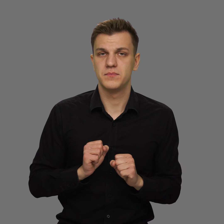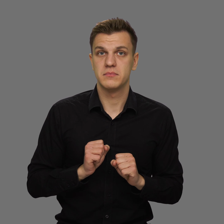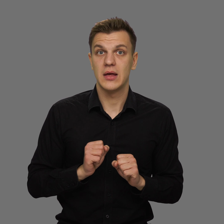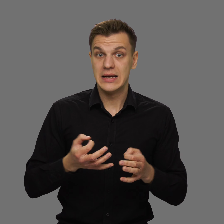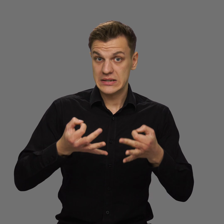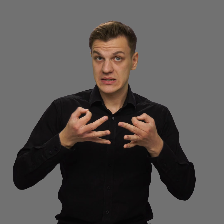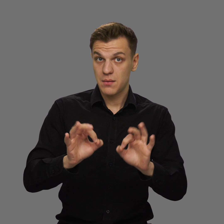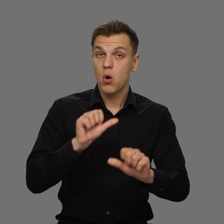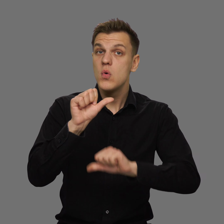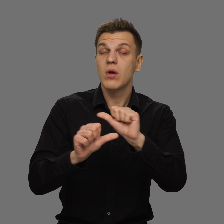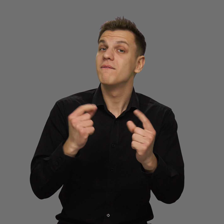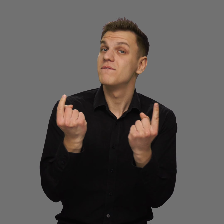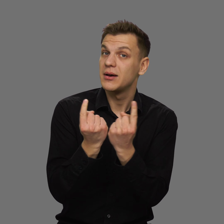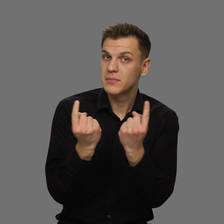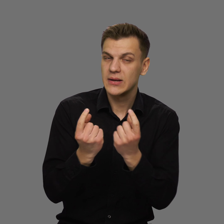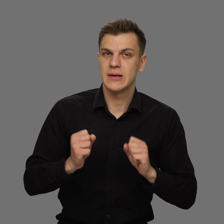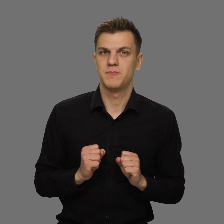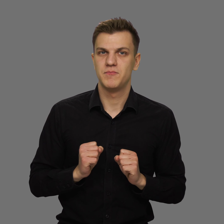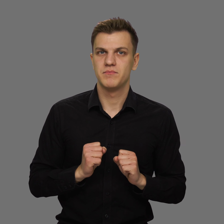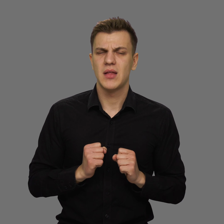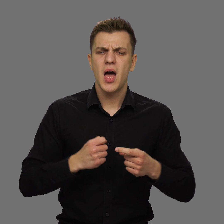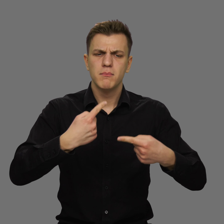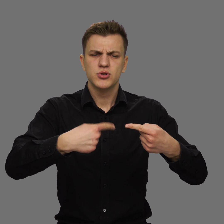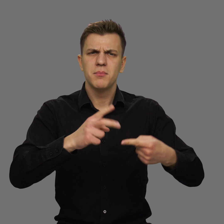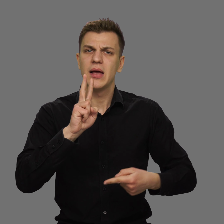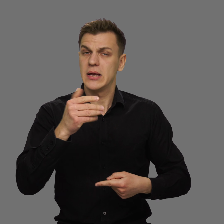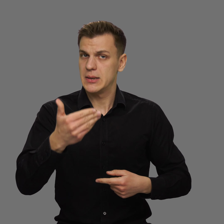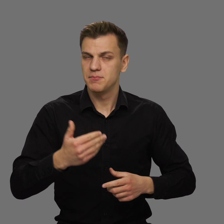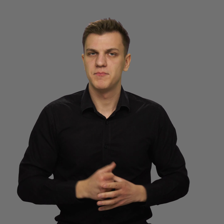year of production, mileage